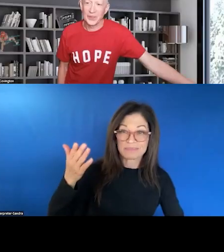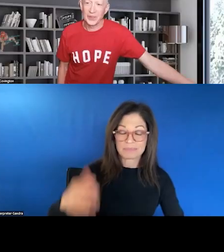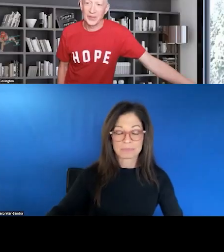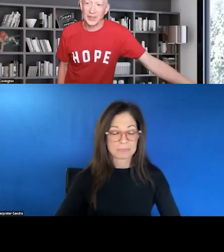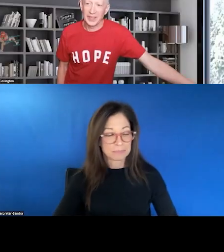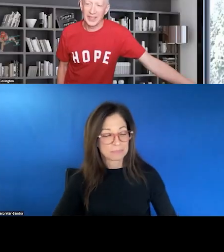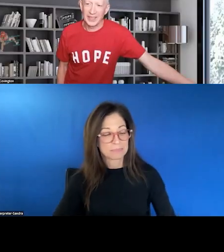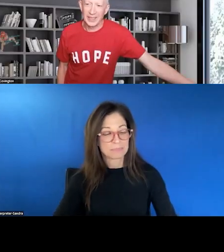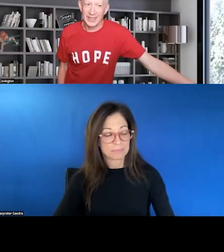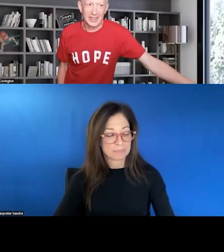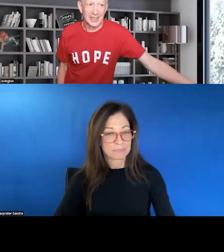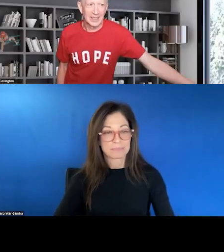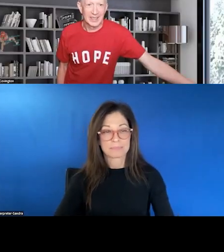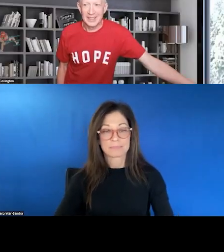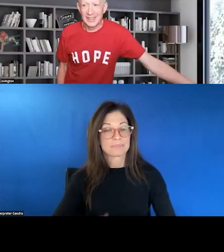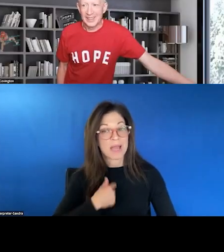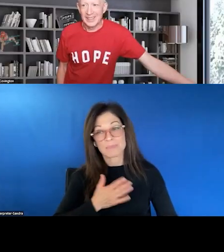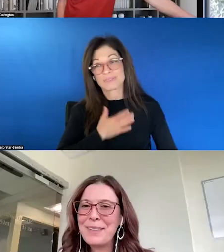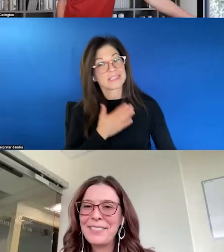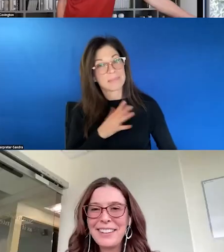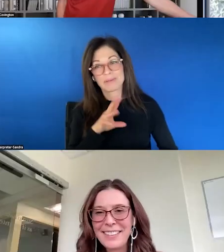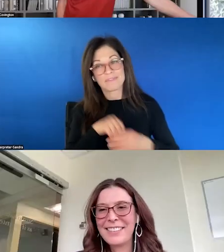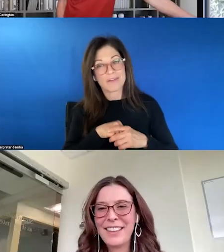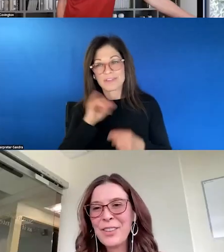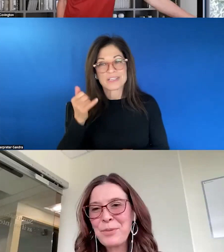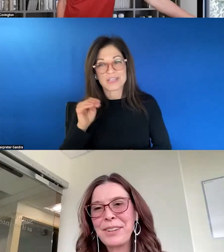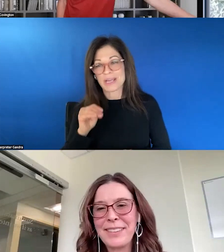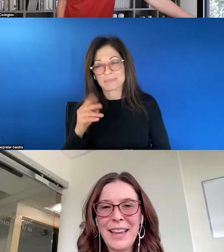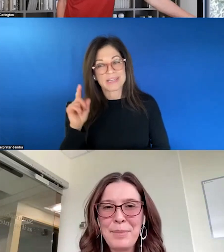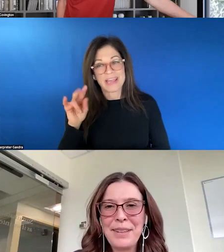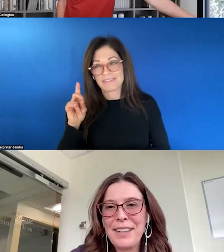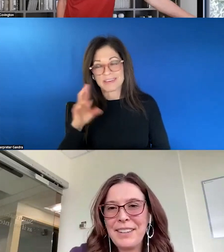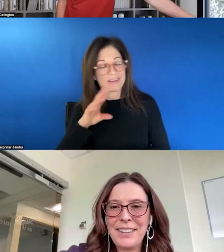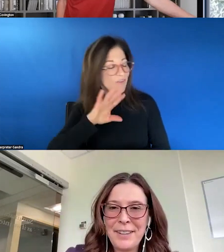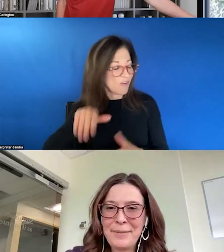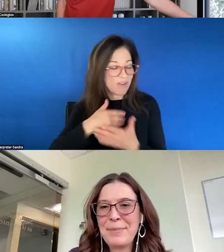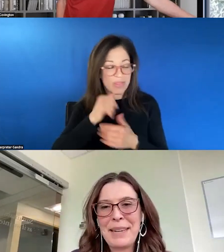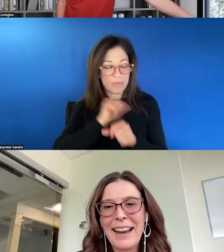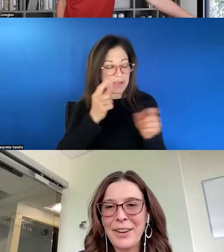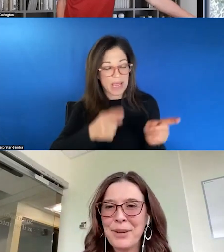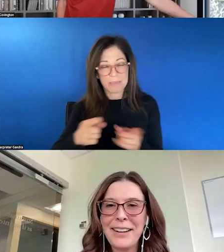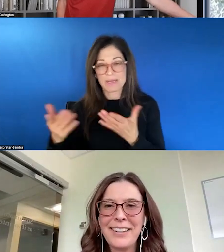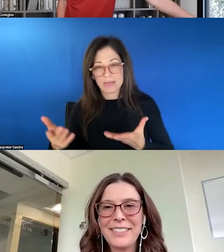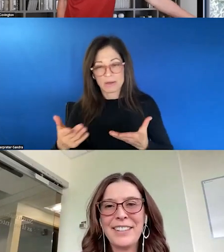I'M JUST HAPPY TO BE PART OF THE JAM, DAVID, AND ALL OF THE WORK THAT IS HAPPENING HERE. I KNOW THAT WE ARE HEADED IN THE